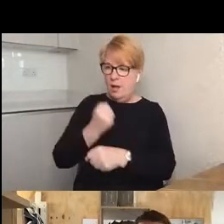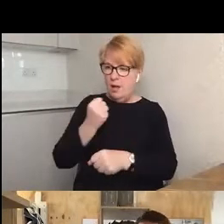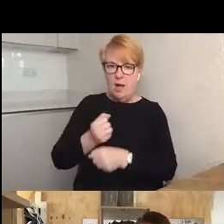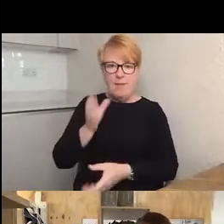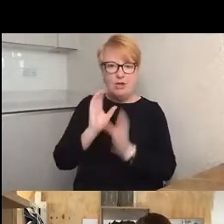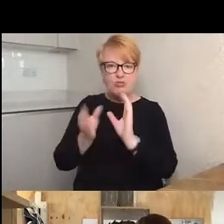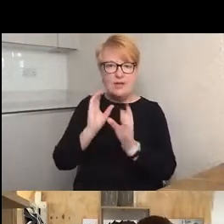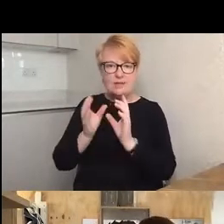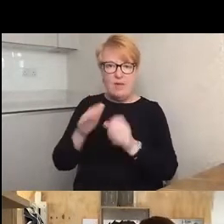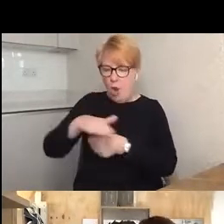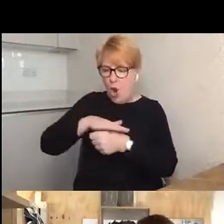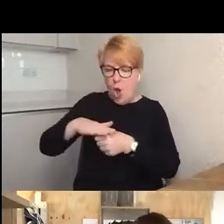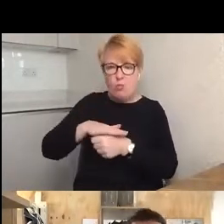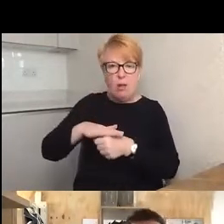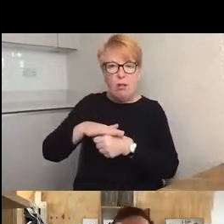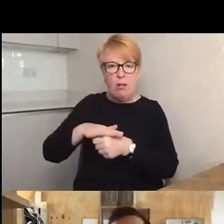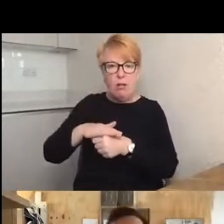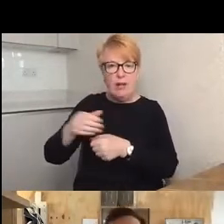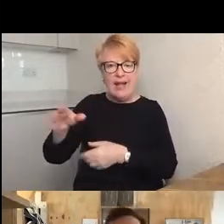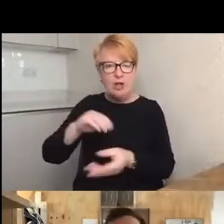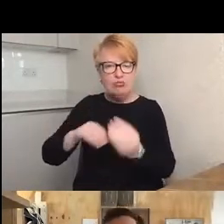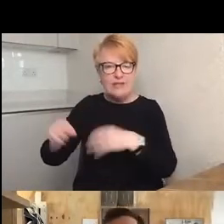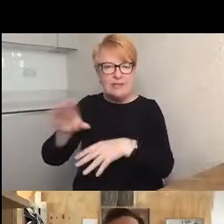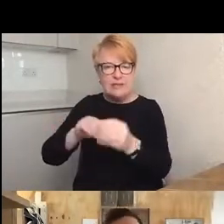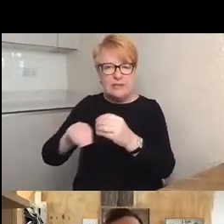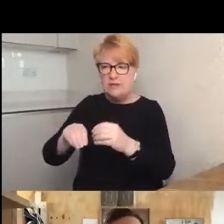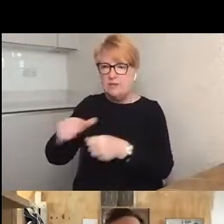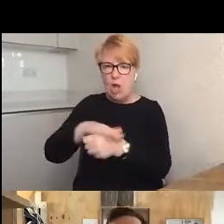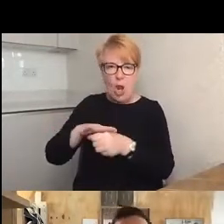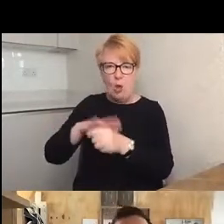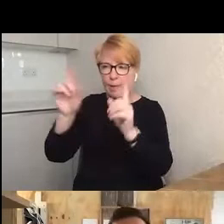local producers, works with a whole range of people. It's run cooperatively.